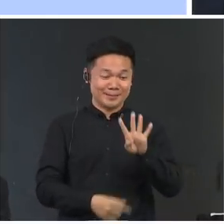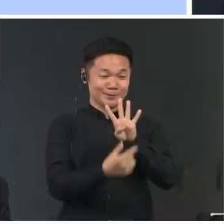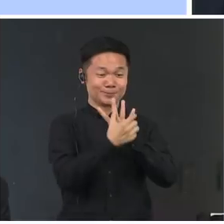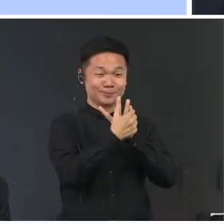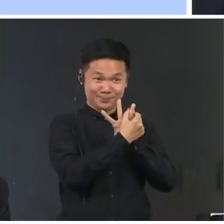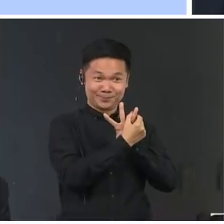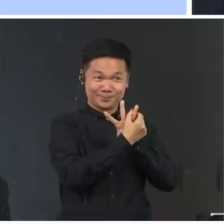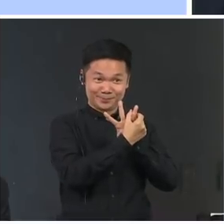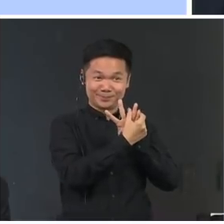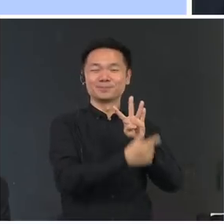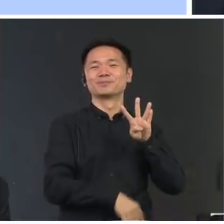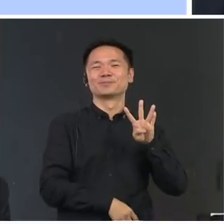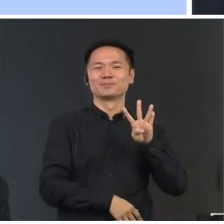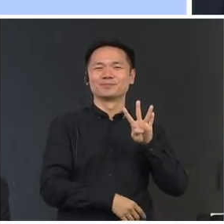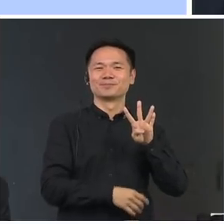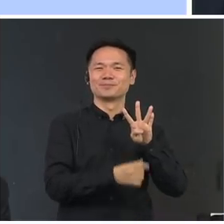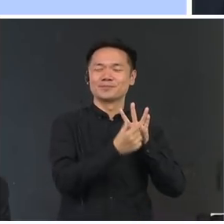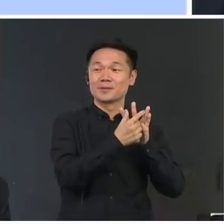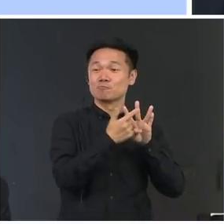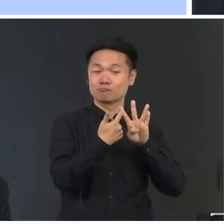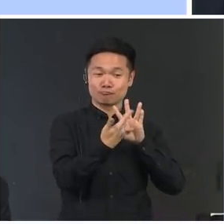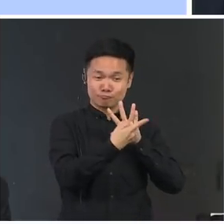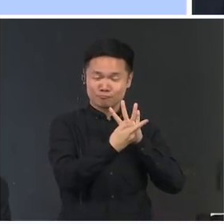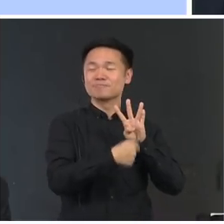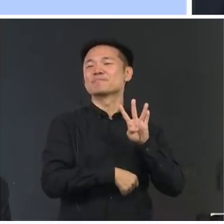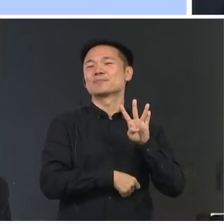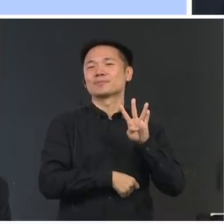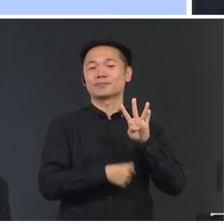other for quite sometime and he's becoming better and better at sign language and he's a very fun person to talk to as well.